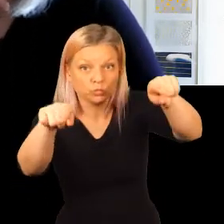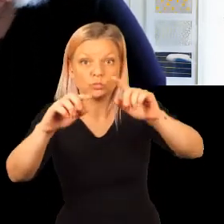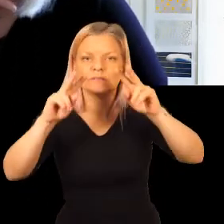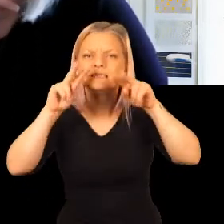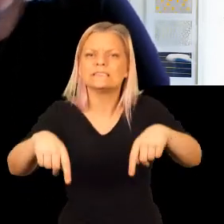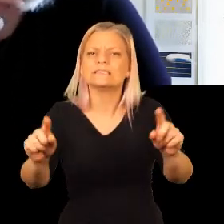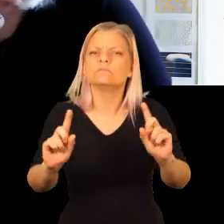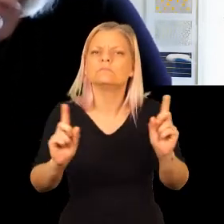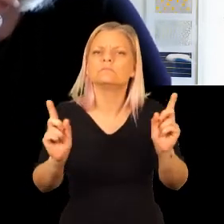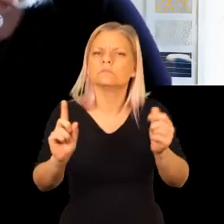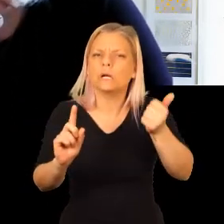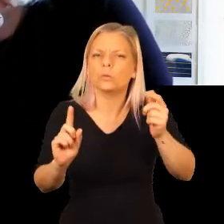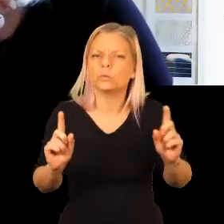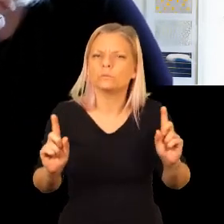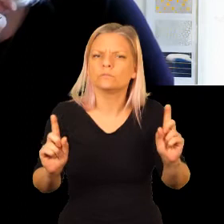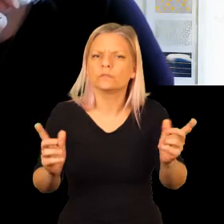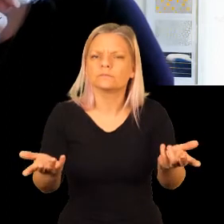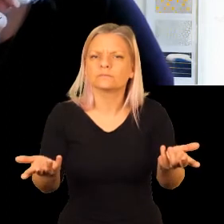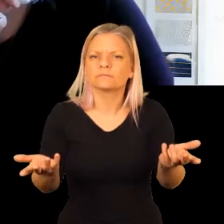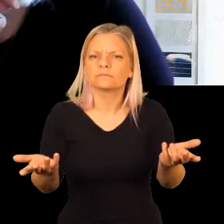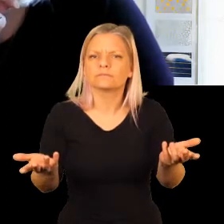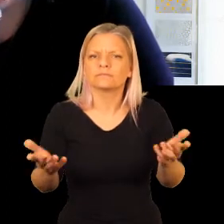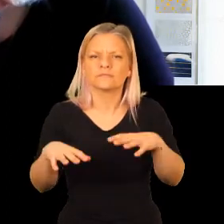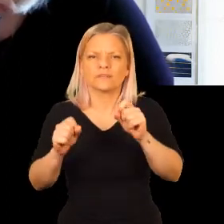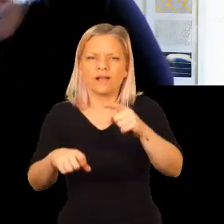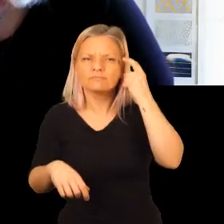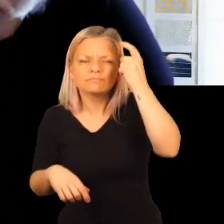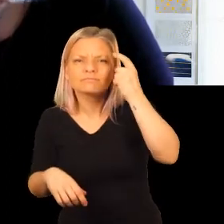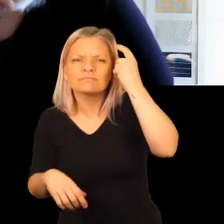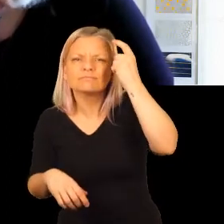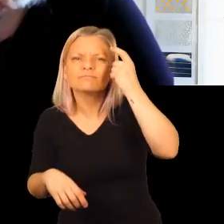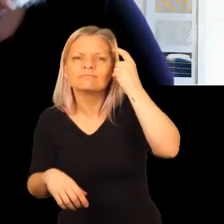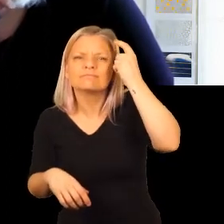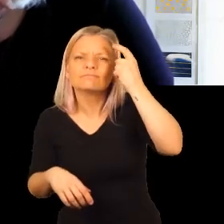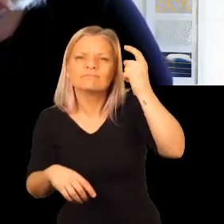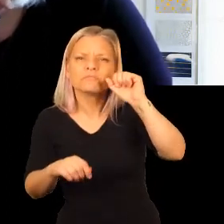and start to think about oh okay this is how i see things through my lens tell me how you see it you